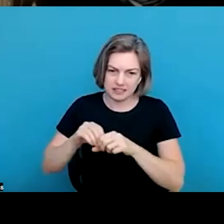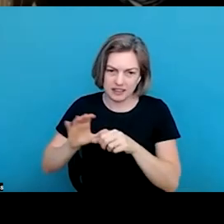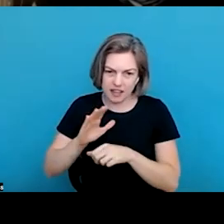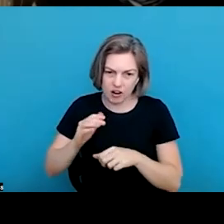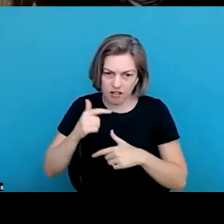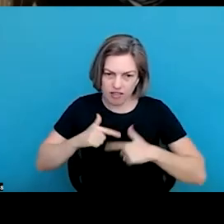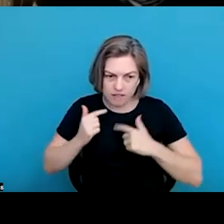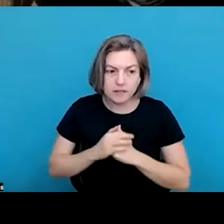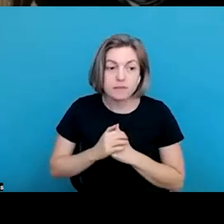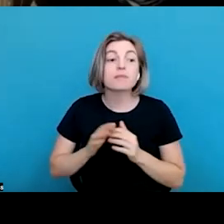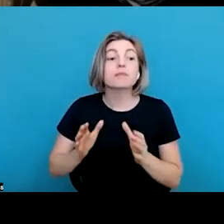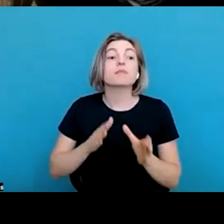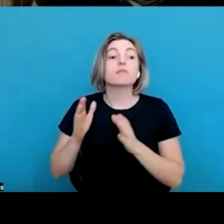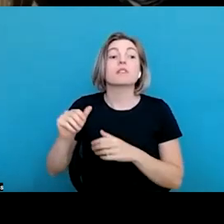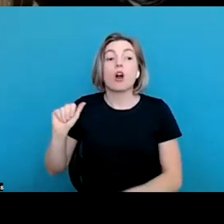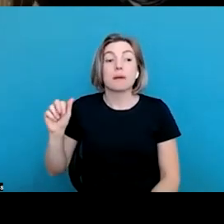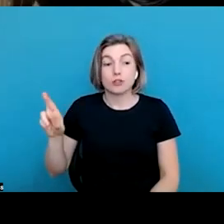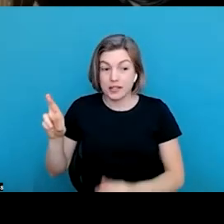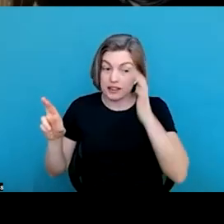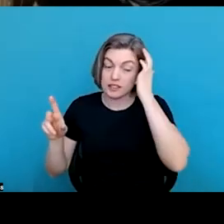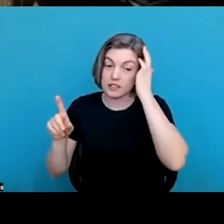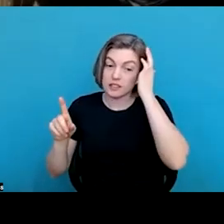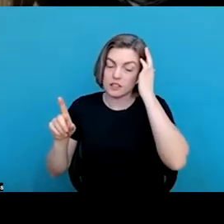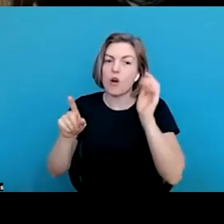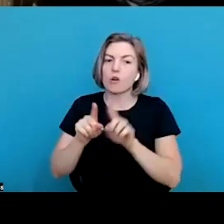Also, augmented reality opened up a big opportunity